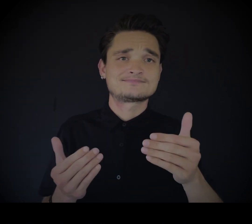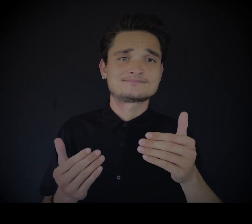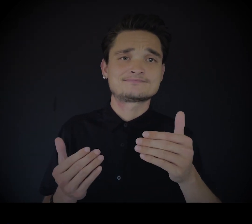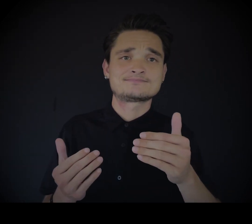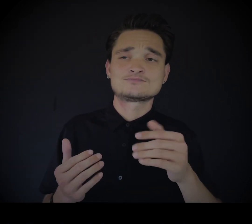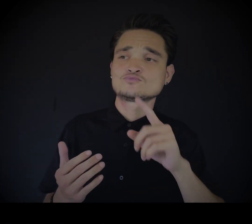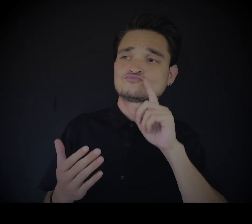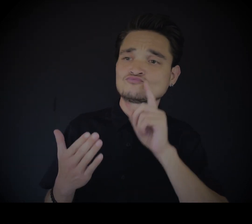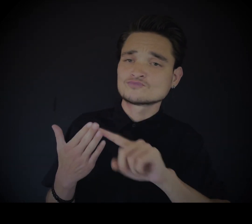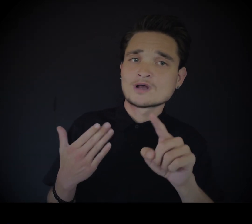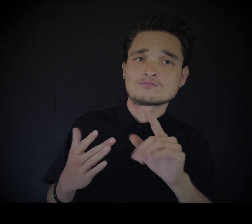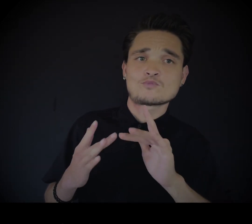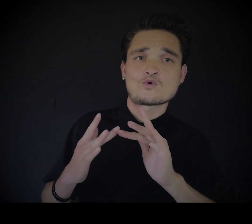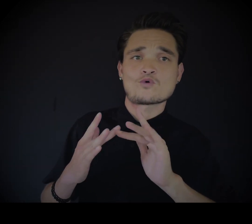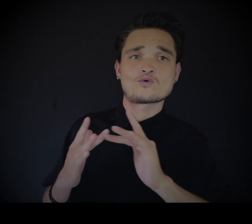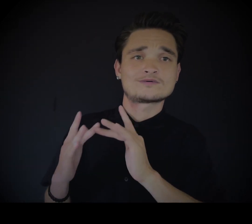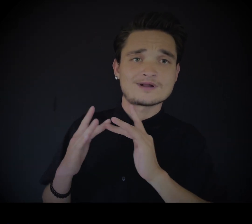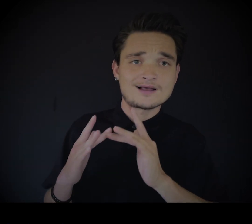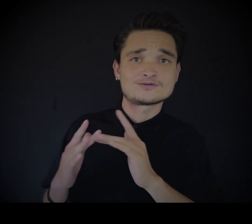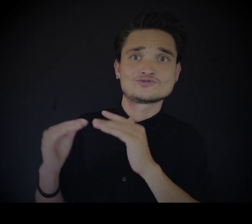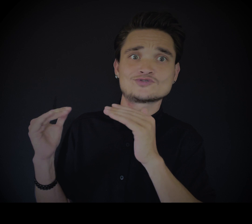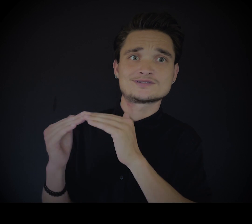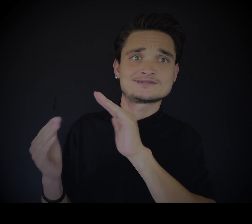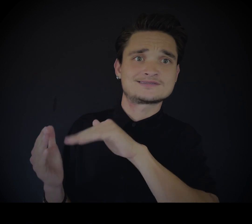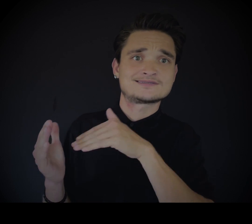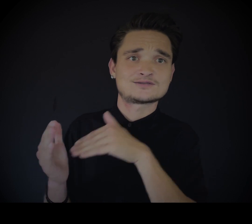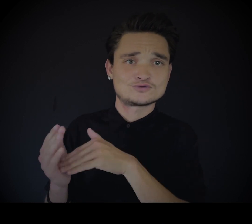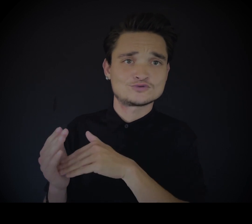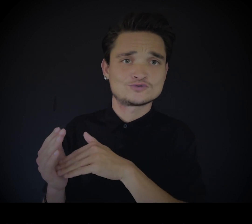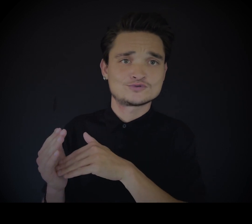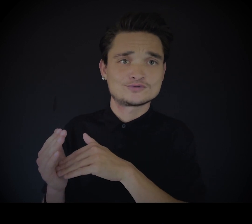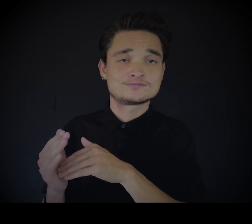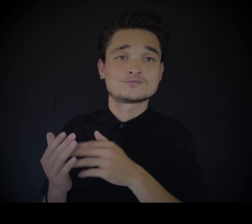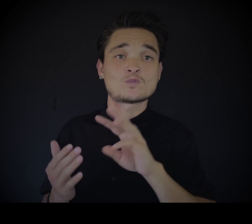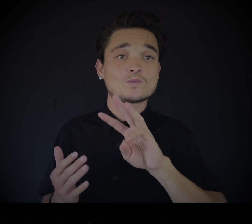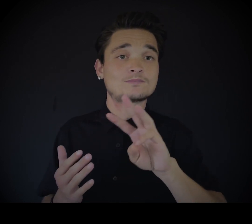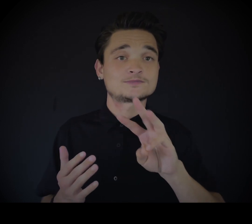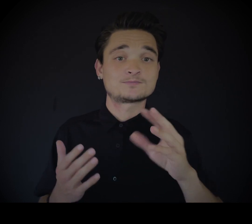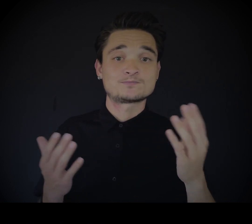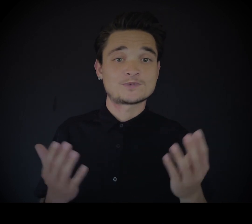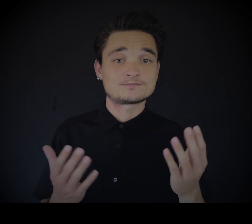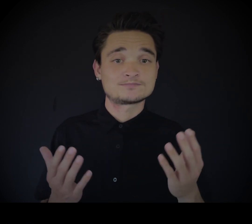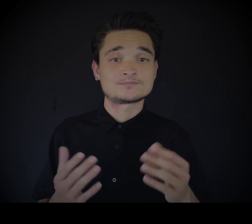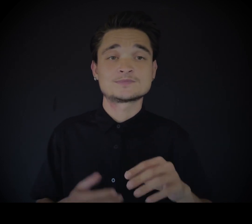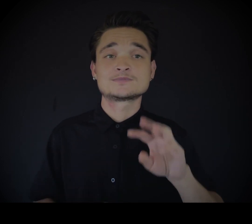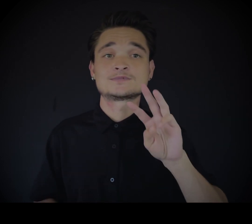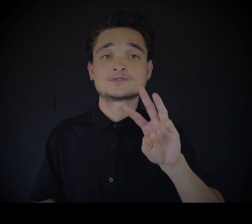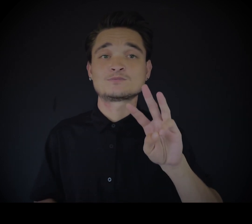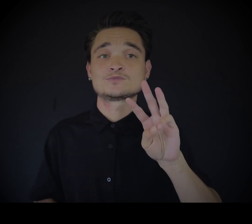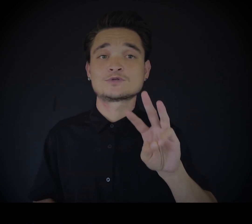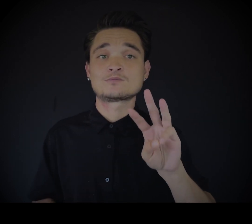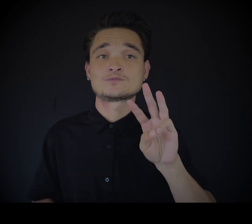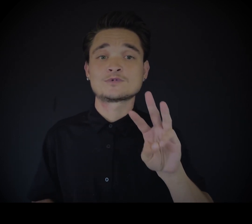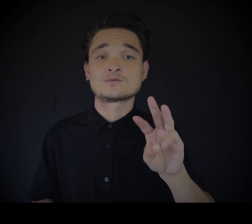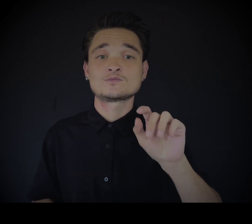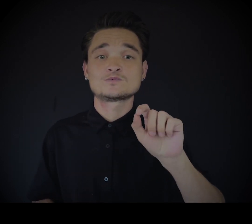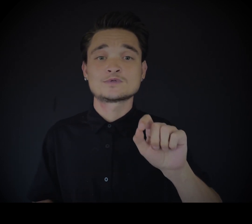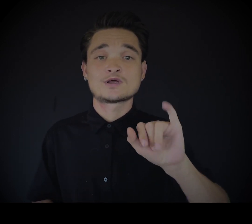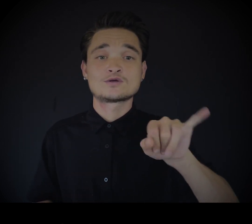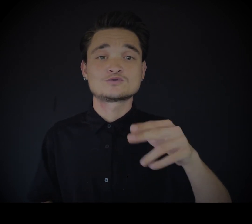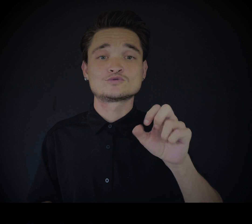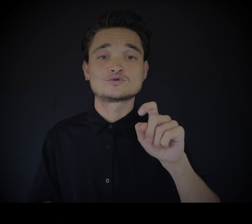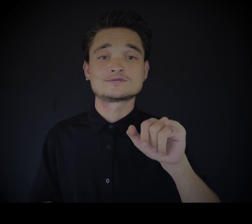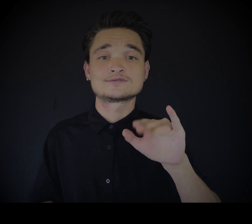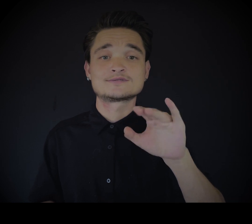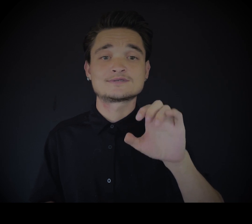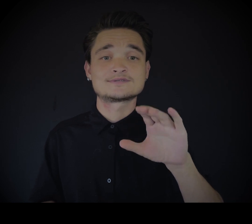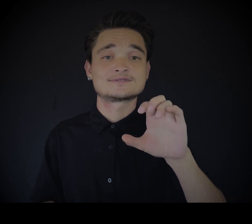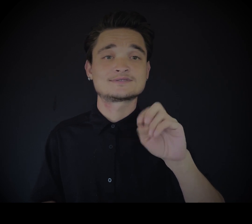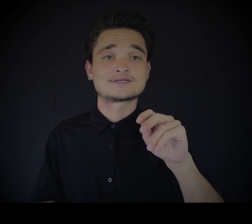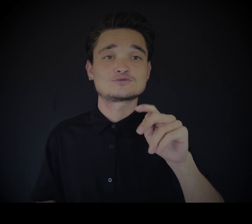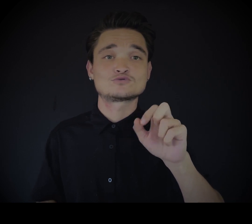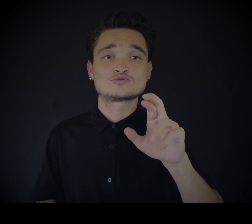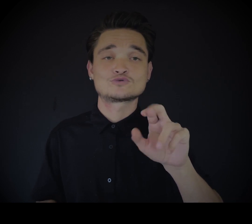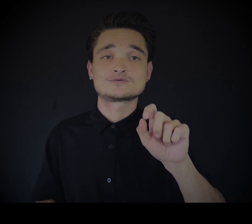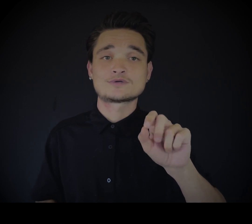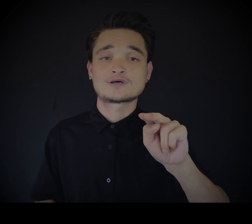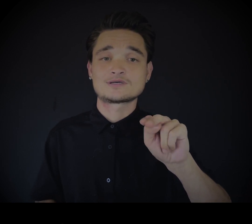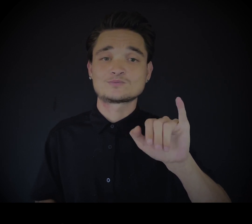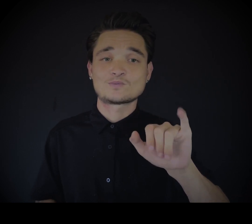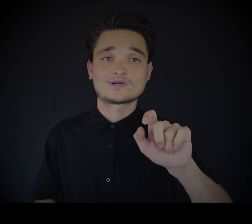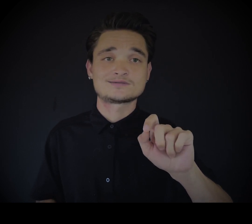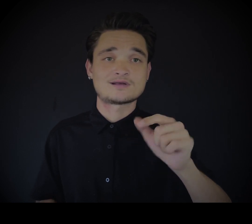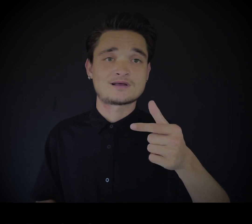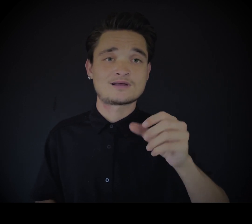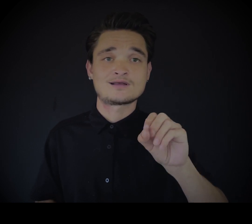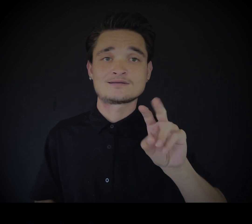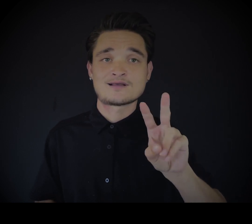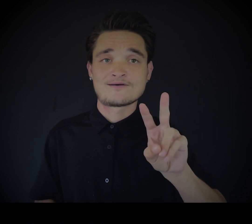the Justice Center’s website at www.justicecenter.ny.gov.